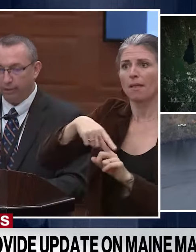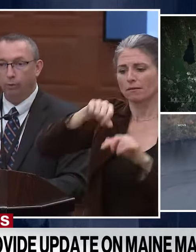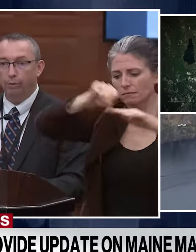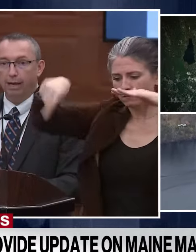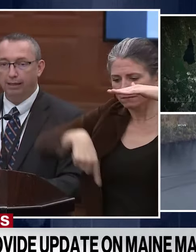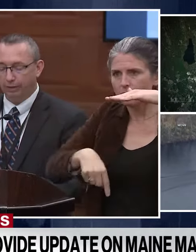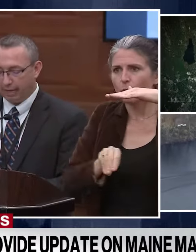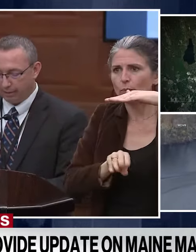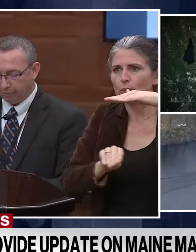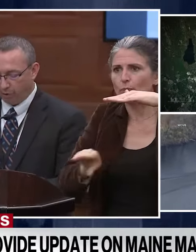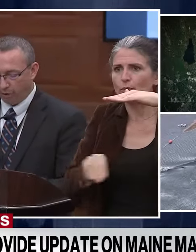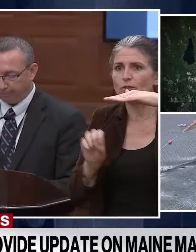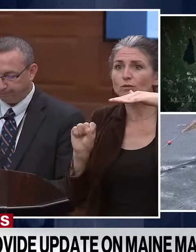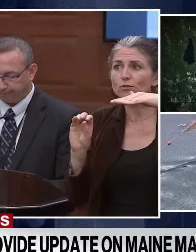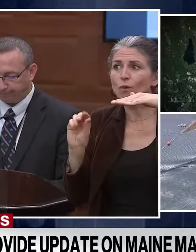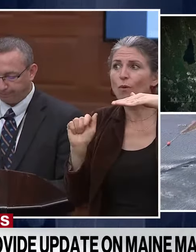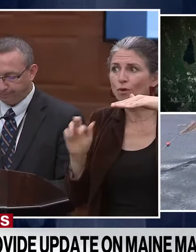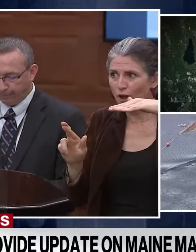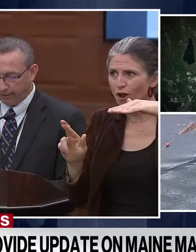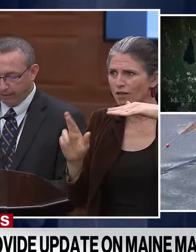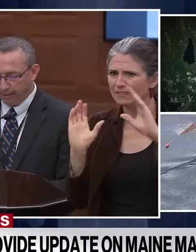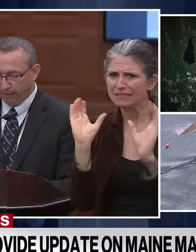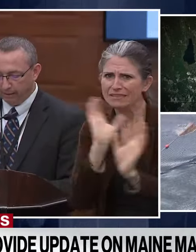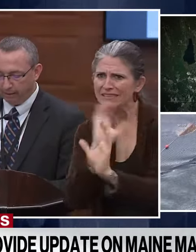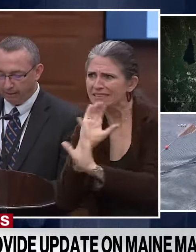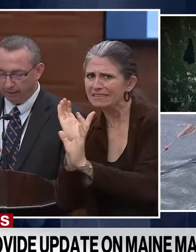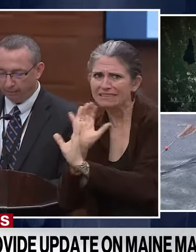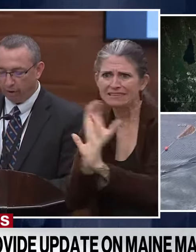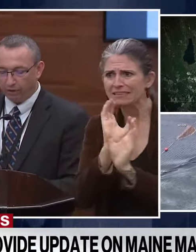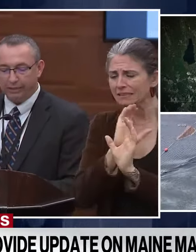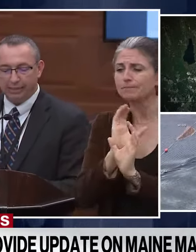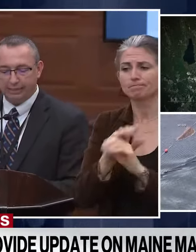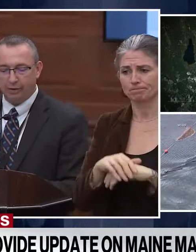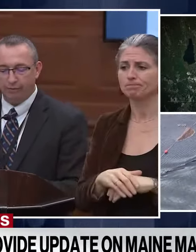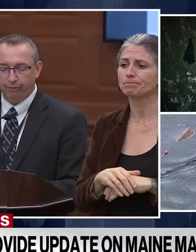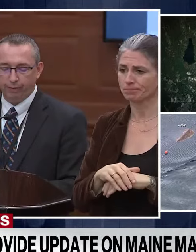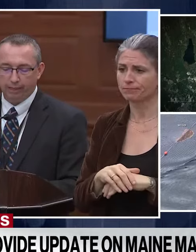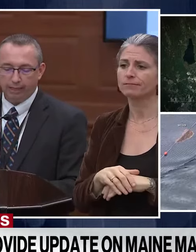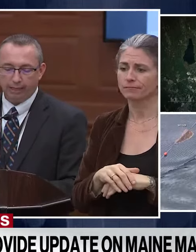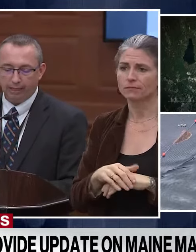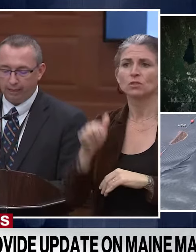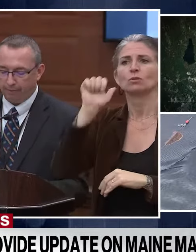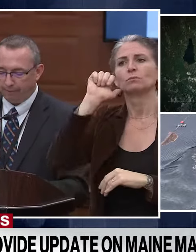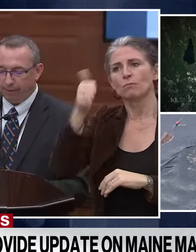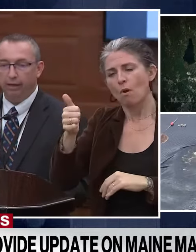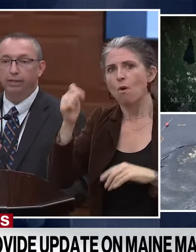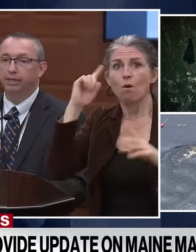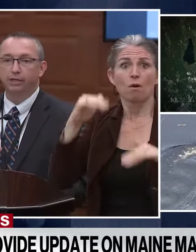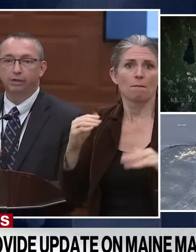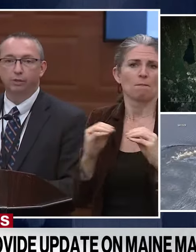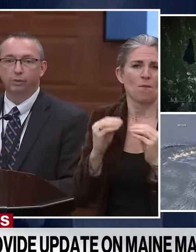THEY DID THE SONAR SEARCHES, SOME SIGHED, SOME ROV AND WE'LL